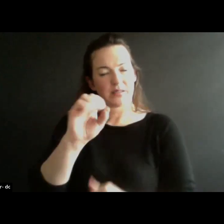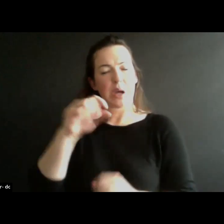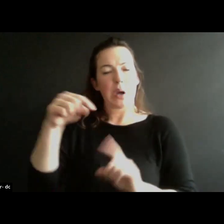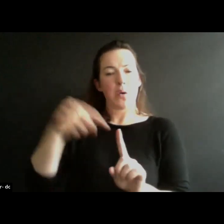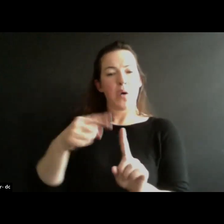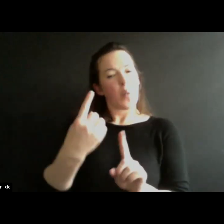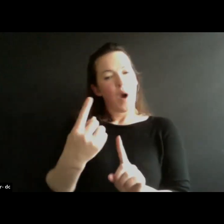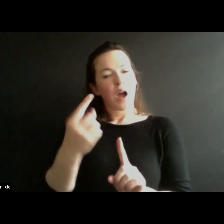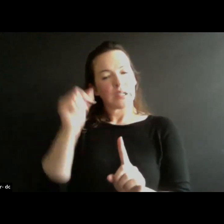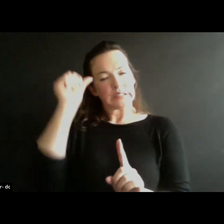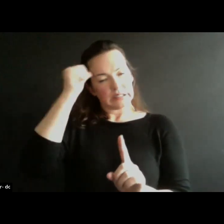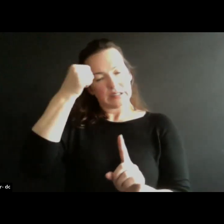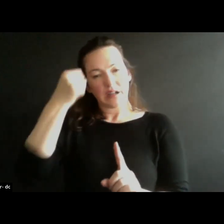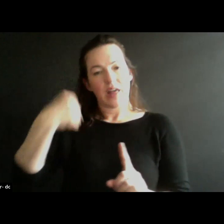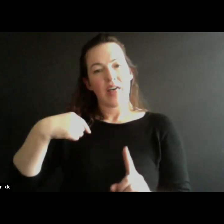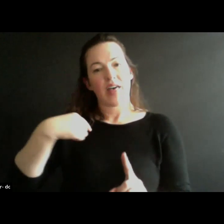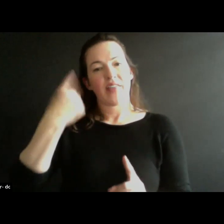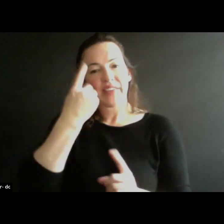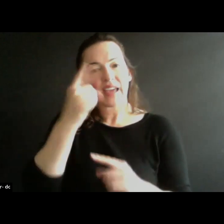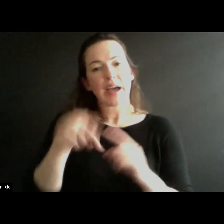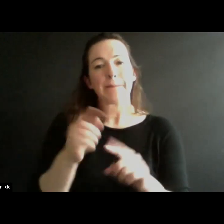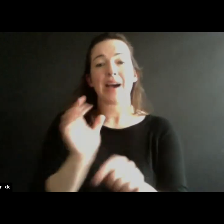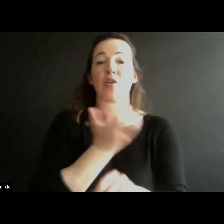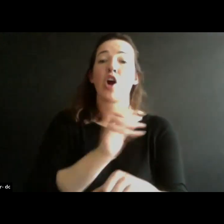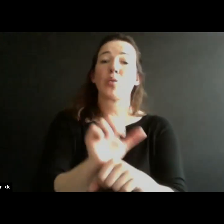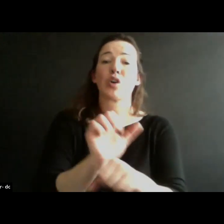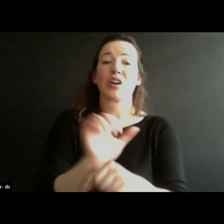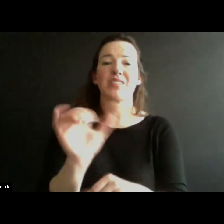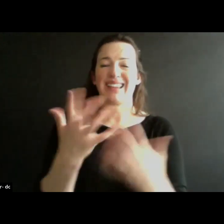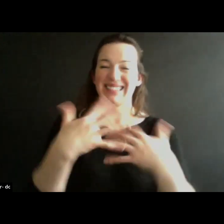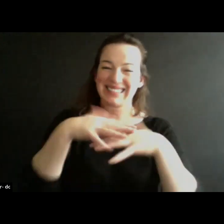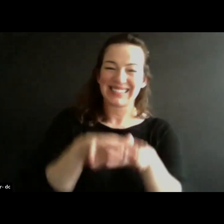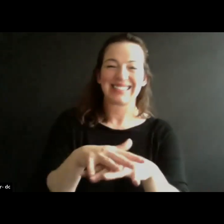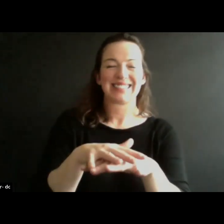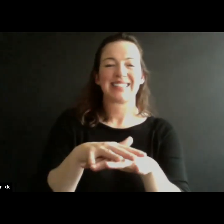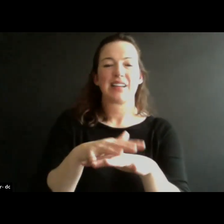for us to think about our work as kind of interlocking and as part of a system, and